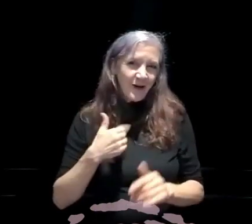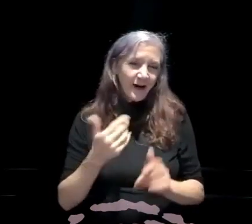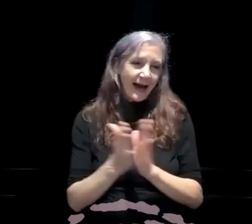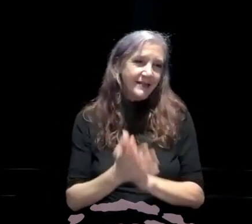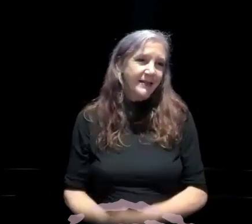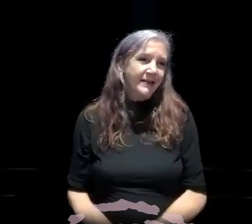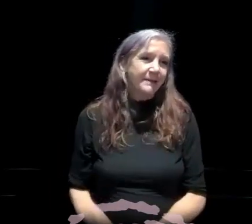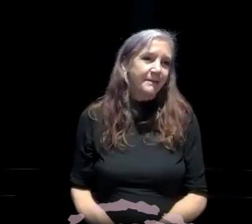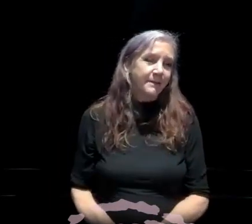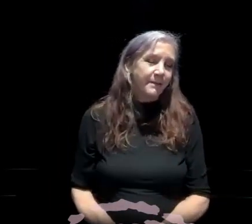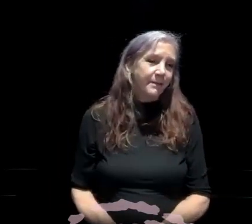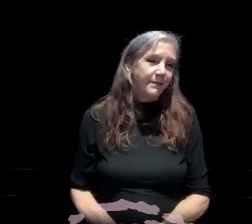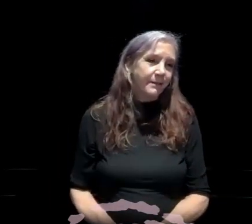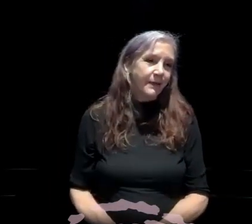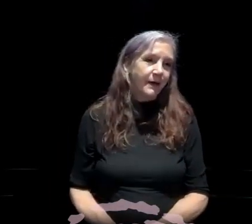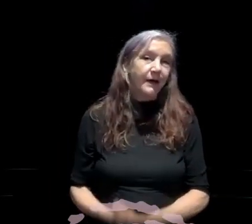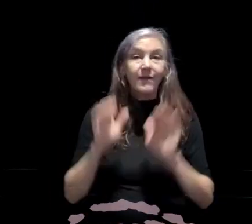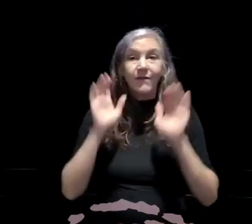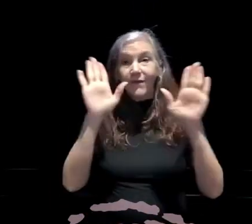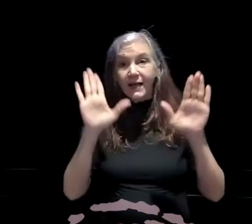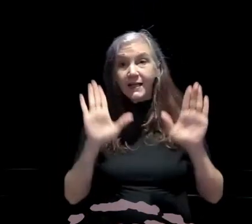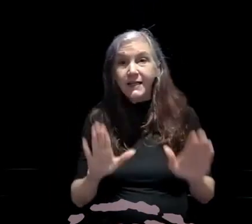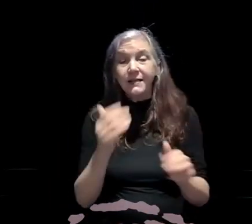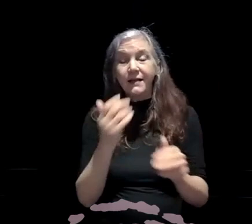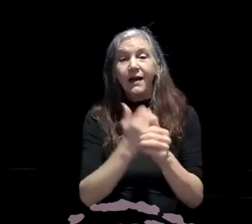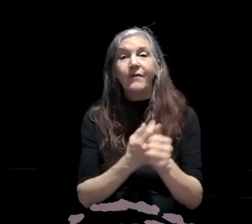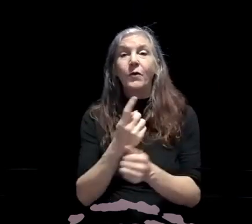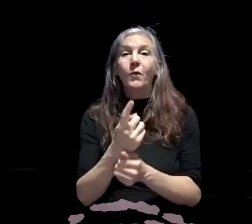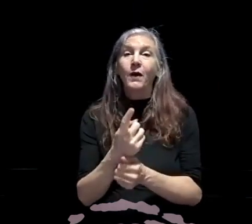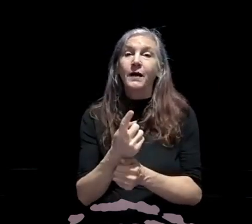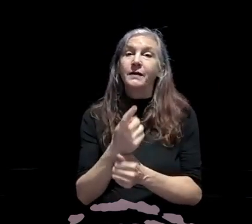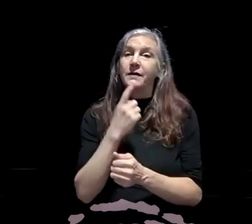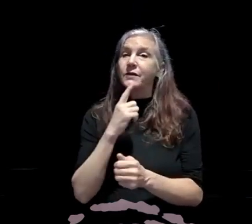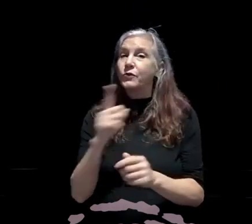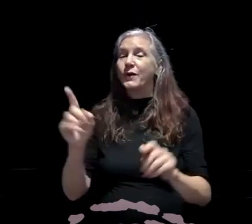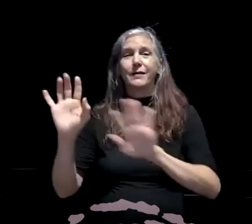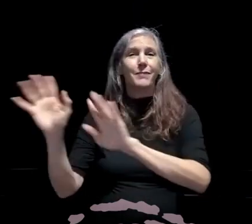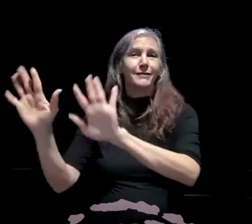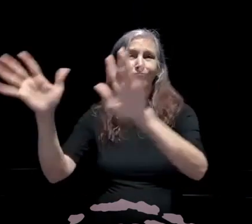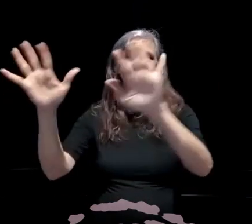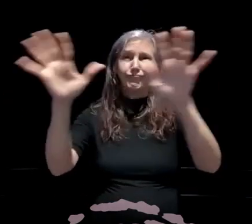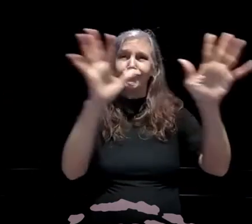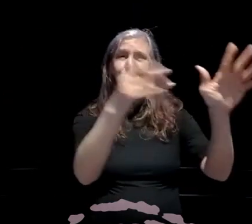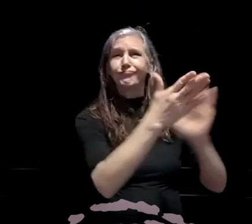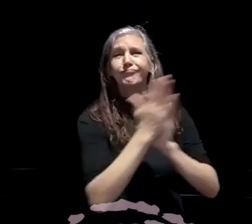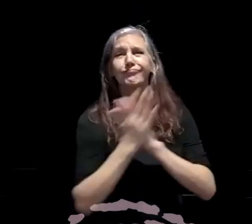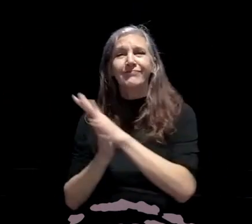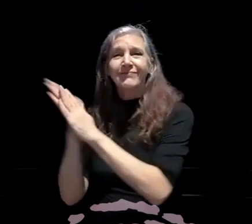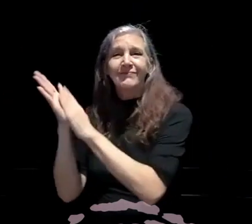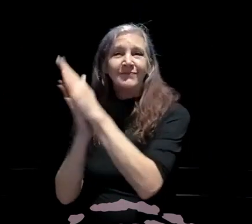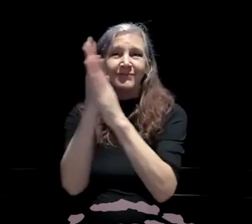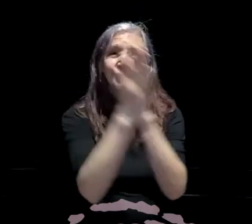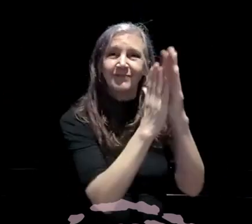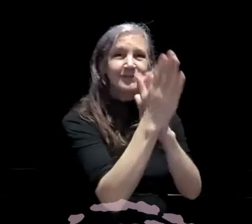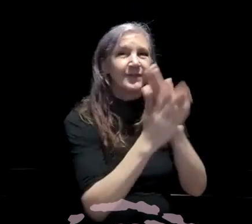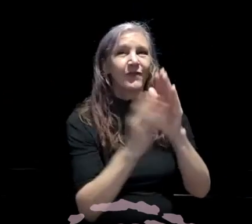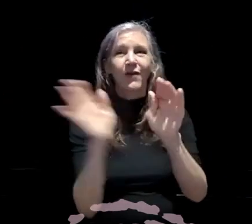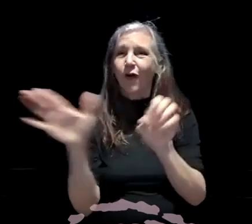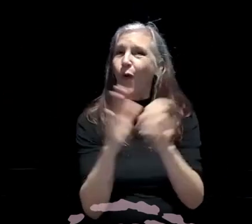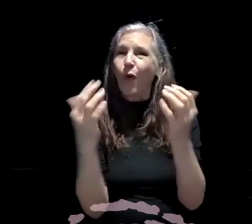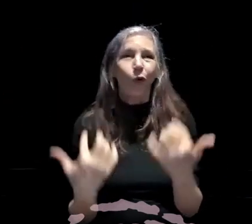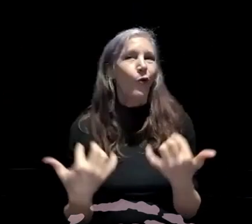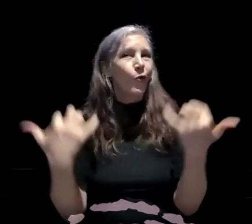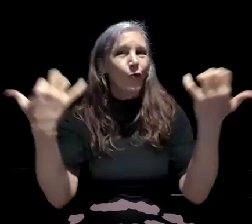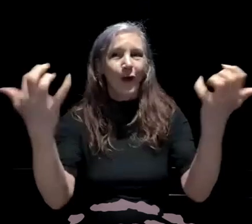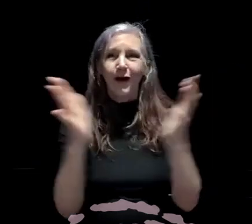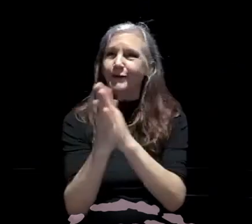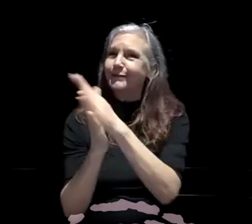Yeah. All right, folks, fantastic everyone. Well done. Let's give the entire crowd a big round of